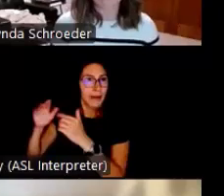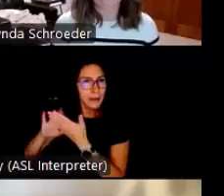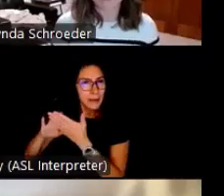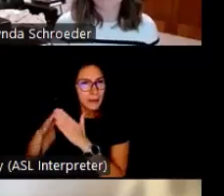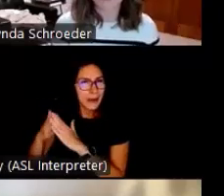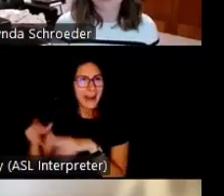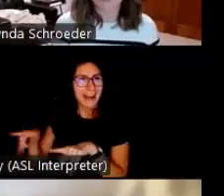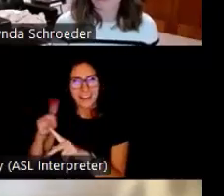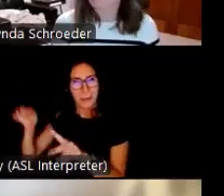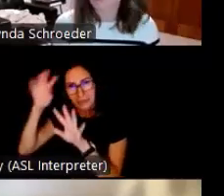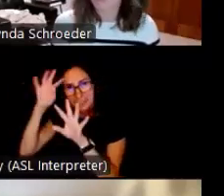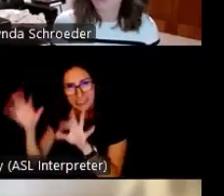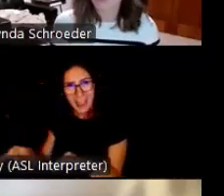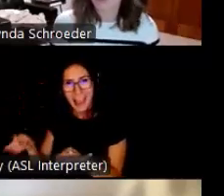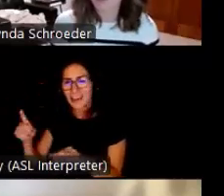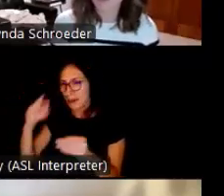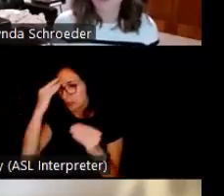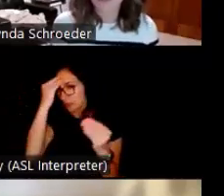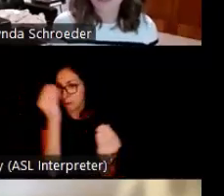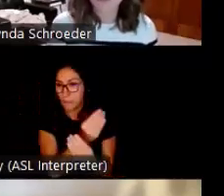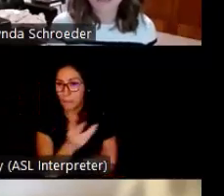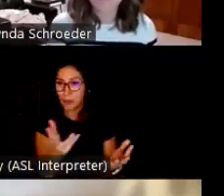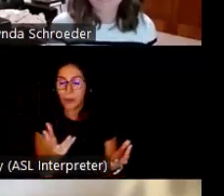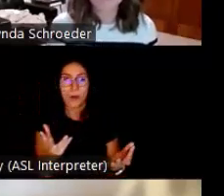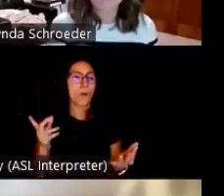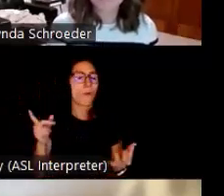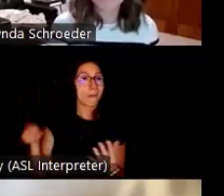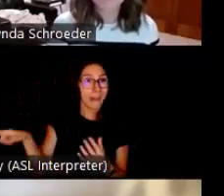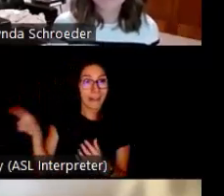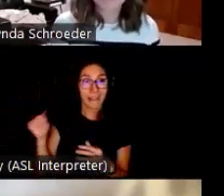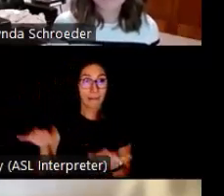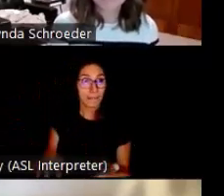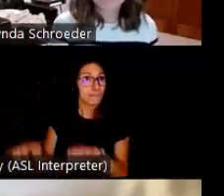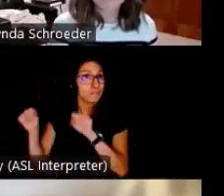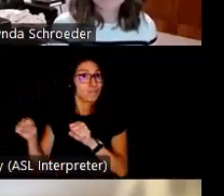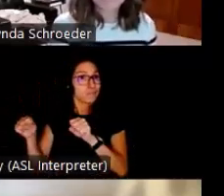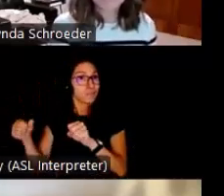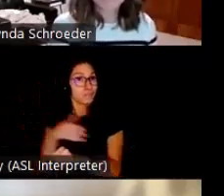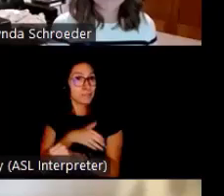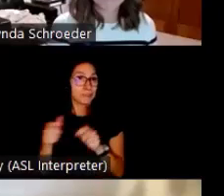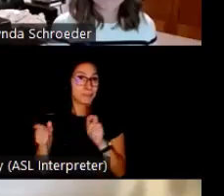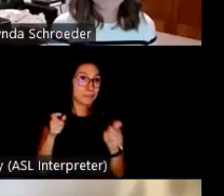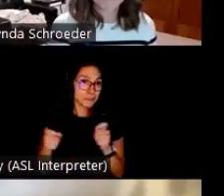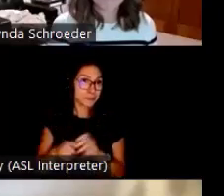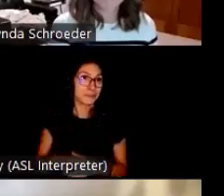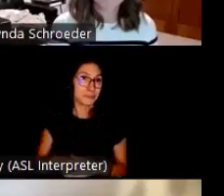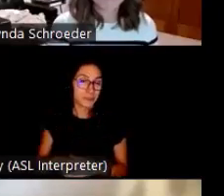speak the message, even if it's not everything you want it to be. Thank you.